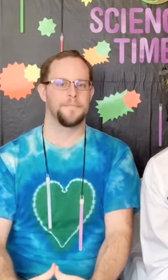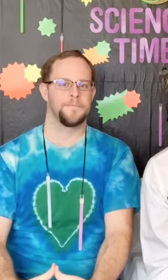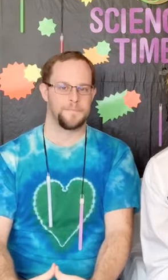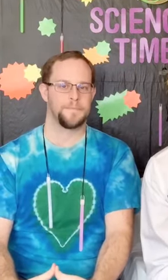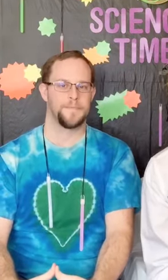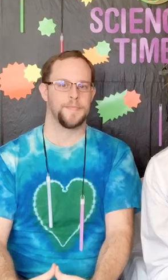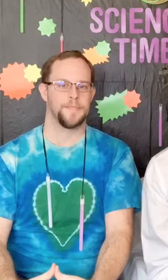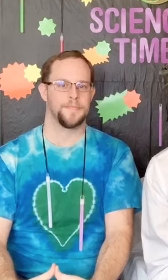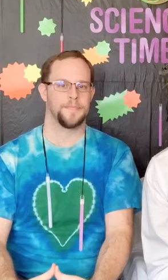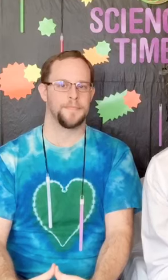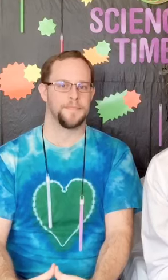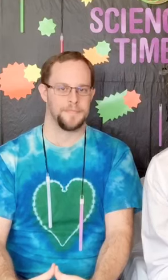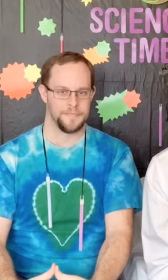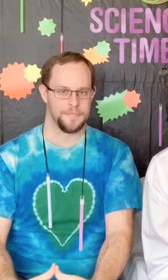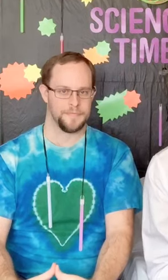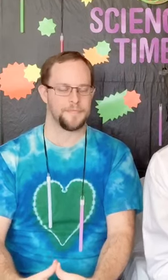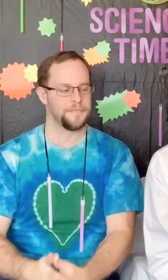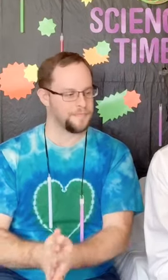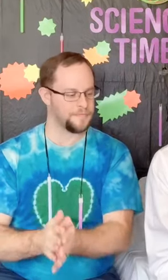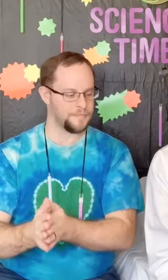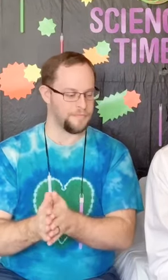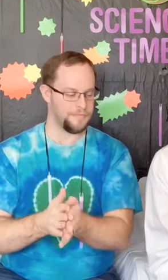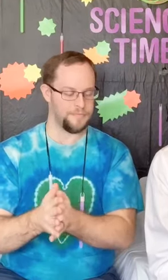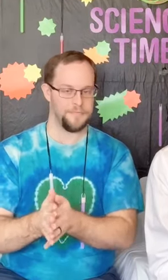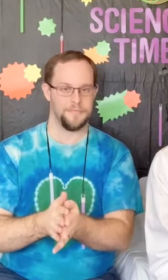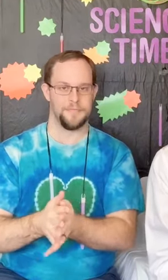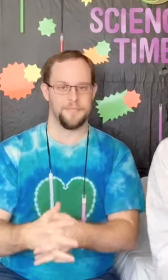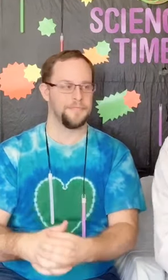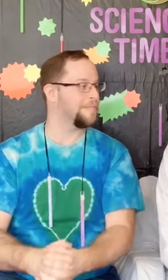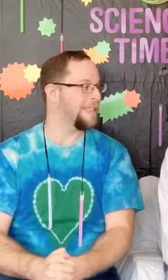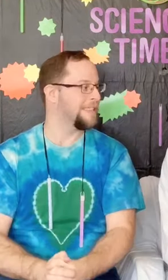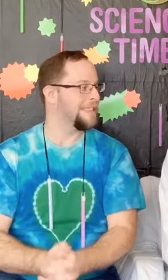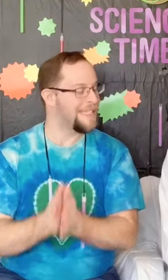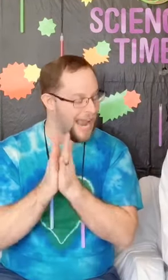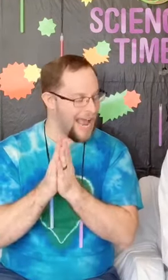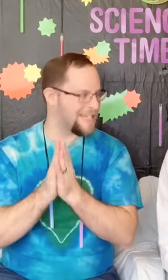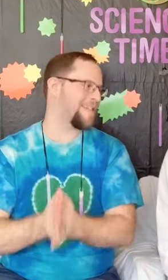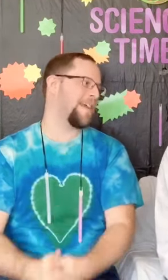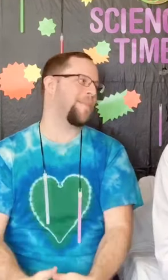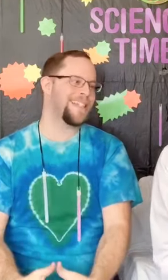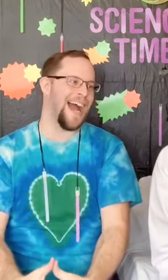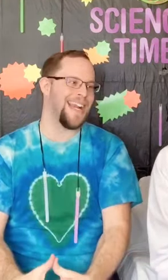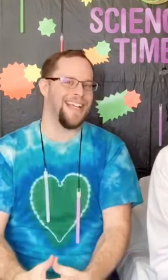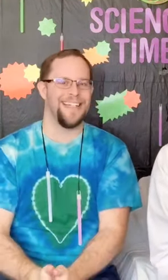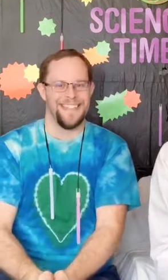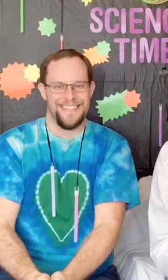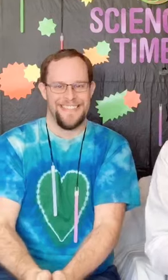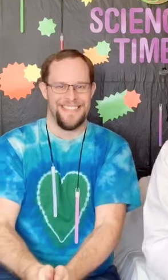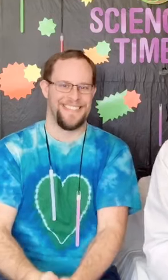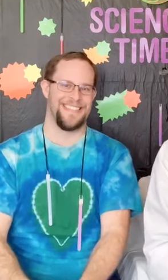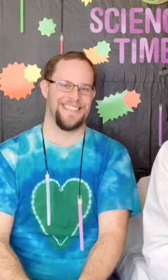going to be hosting us digitally on their Idaho Falls Pride cast. AARON: Yes! So excited! CALI: Yes, Mr. Aaron's going to